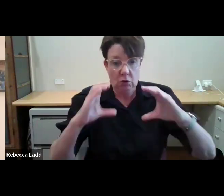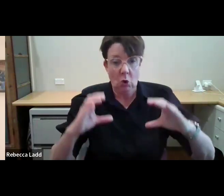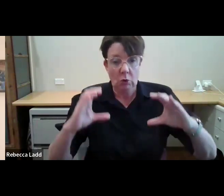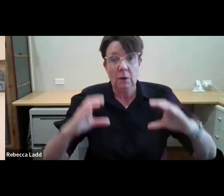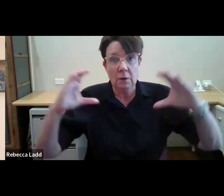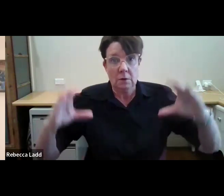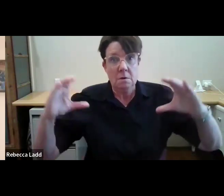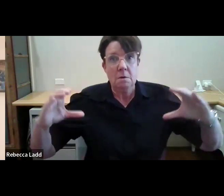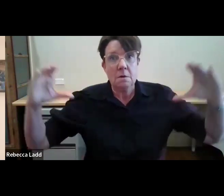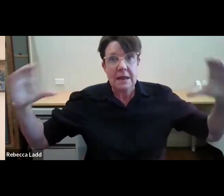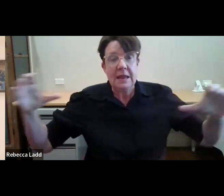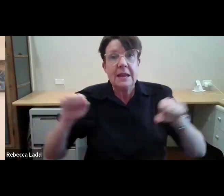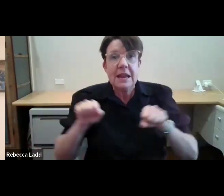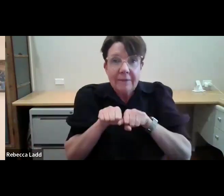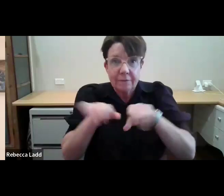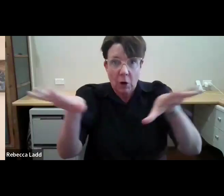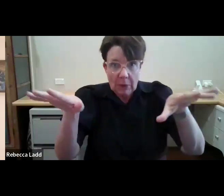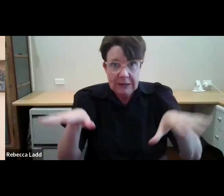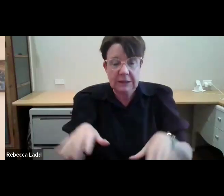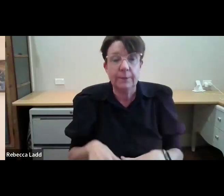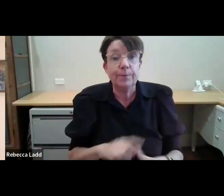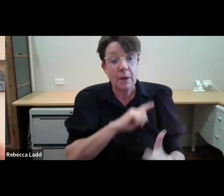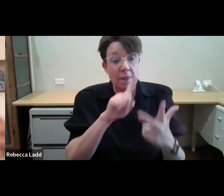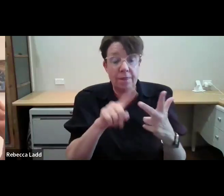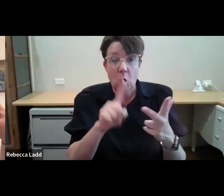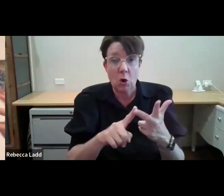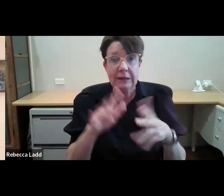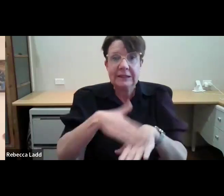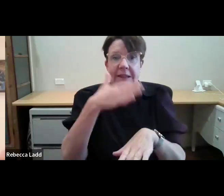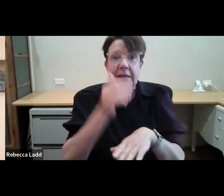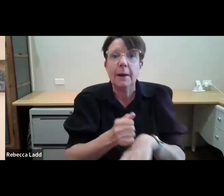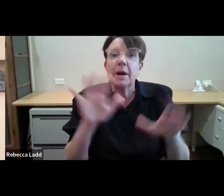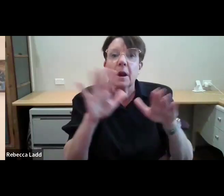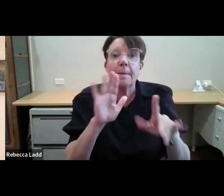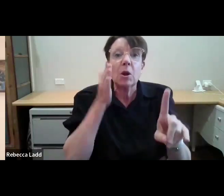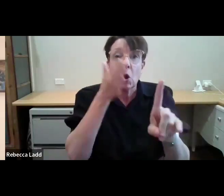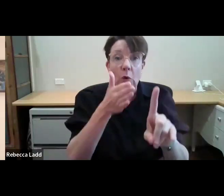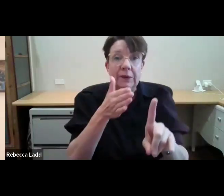it as a strategic priority, but to sit there and think about what would we look like